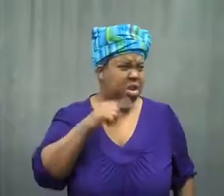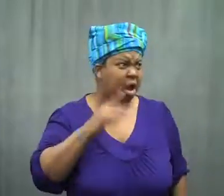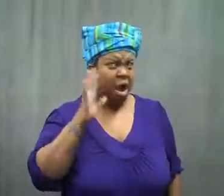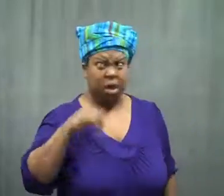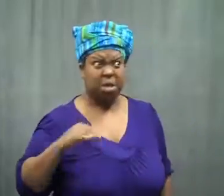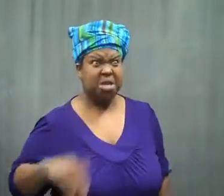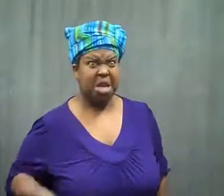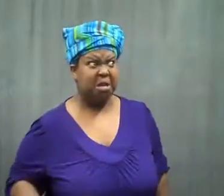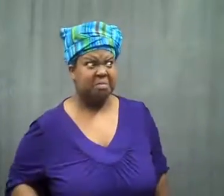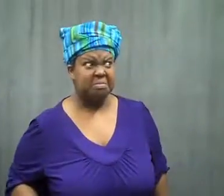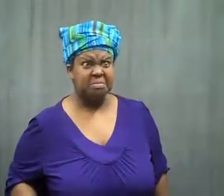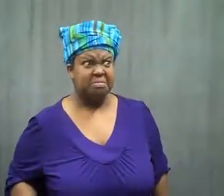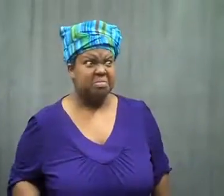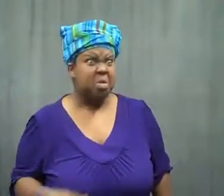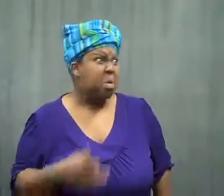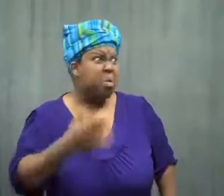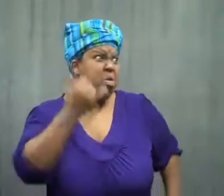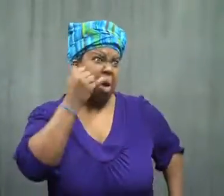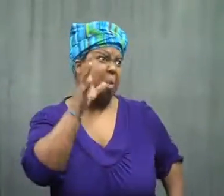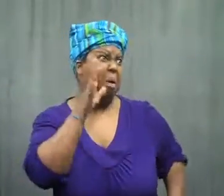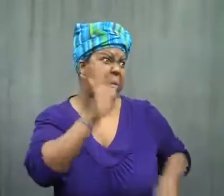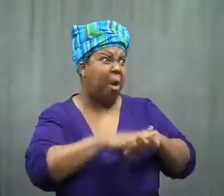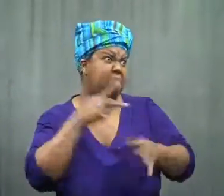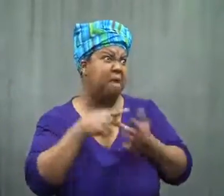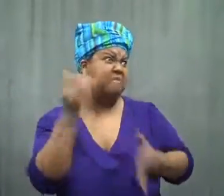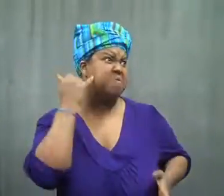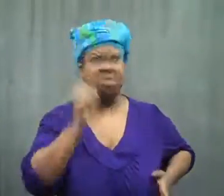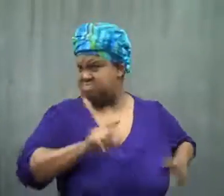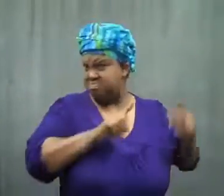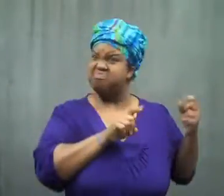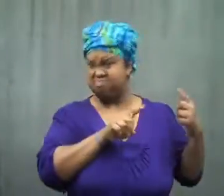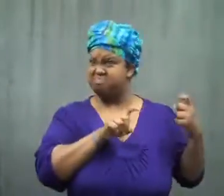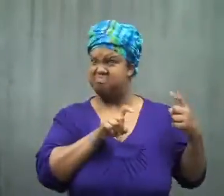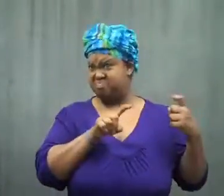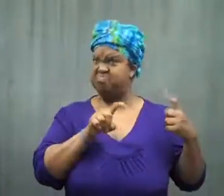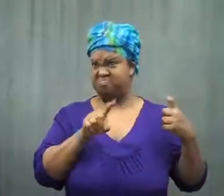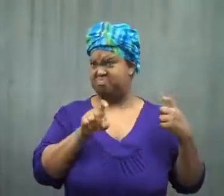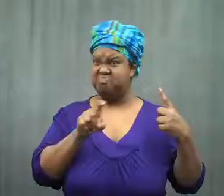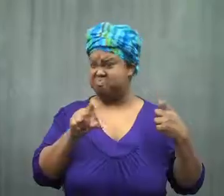The other one said, "Yeah, we'll call mom on the pay phone," and they marched off.